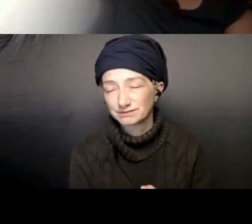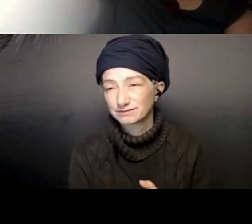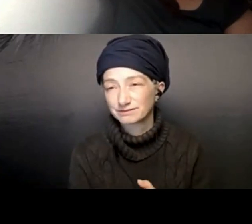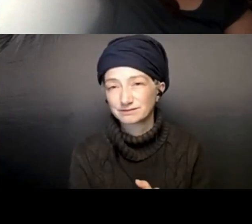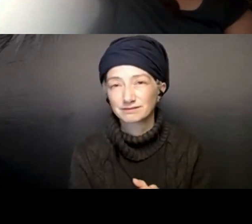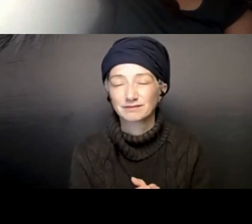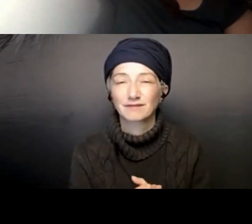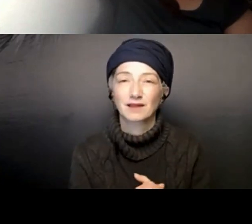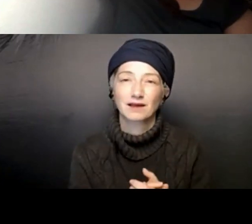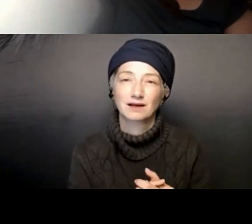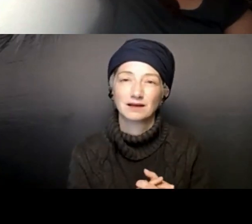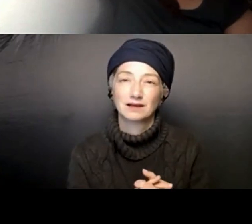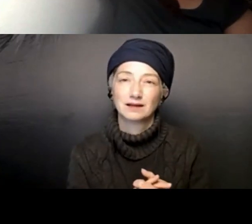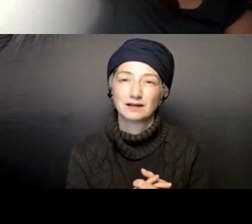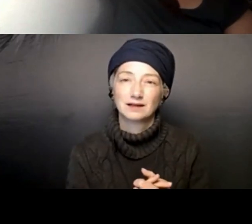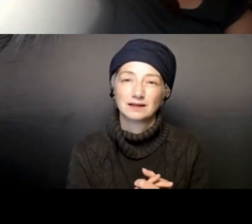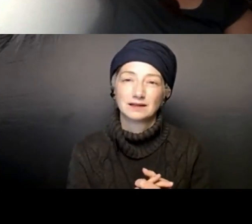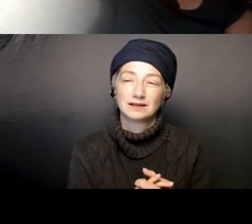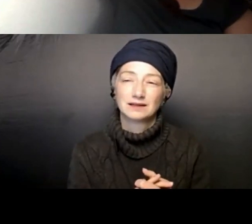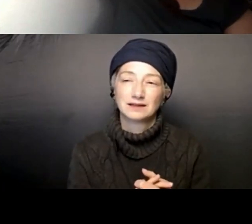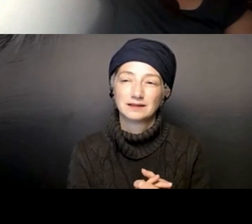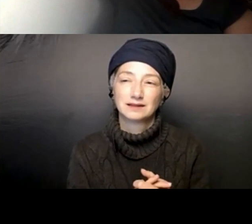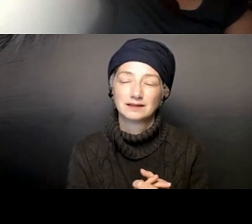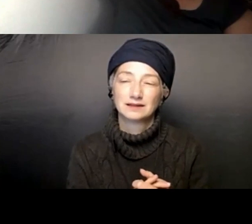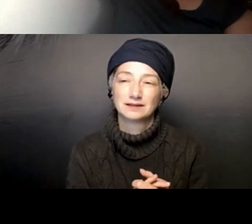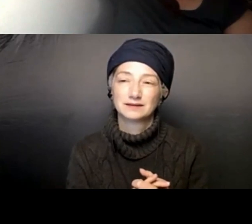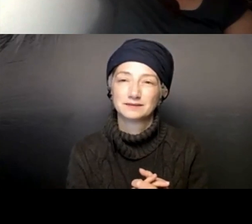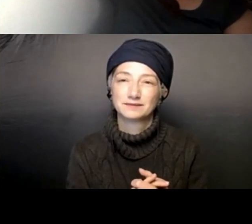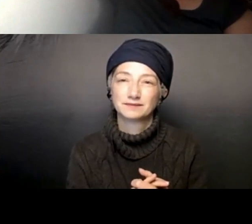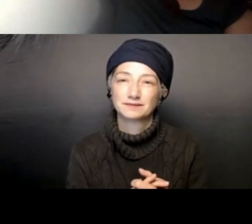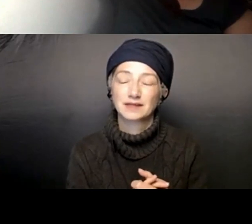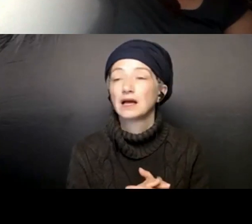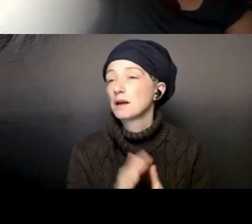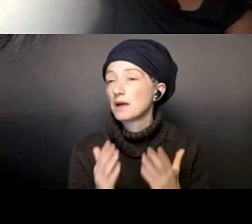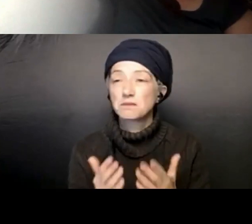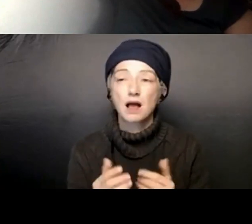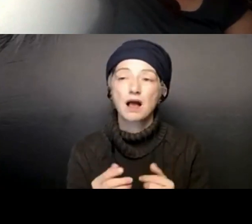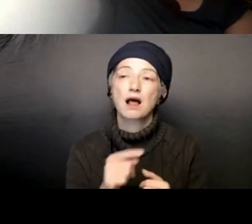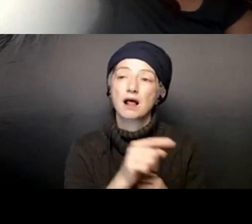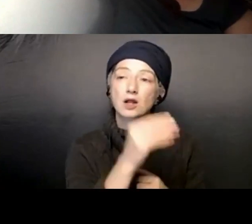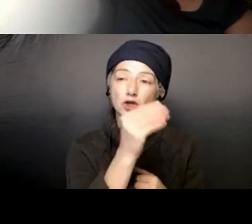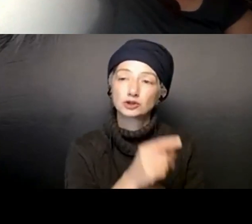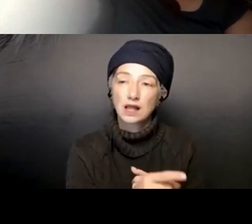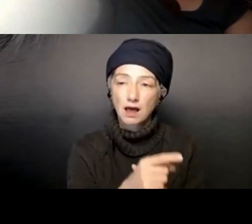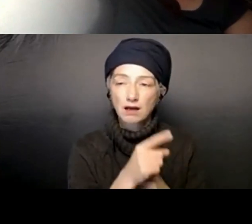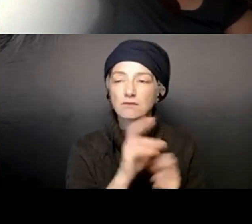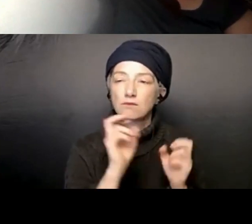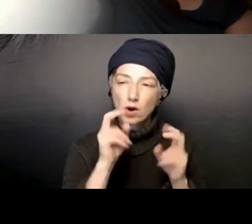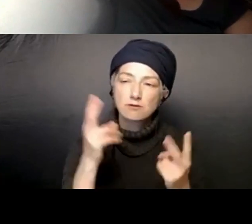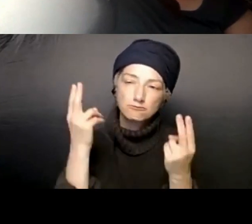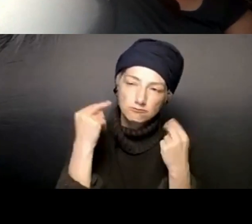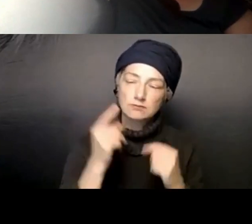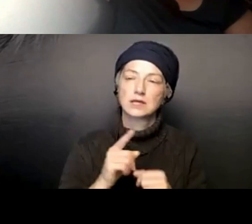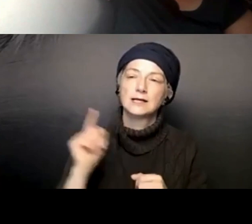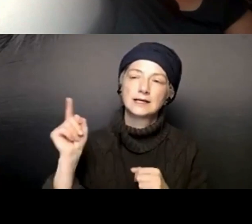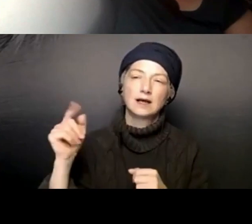on your health. But I still decide to do that because I know what I'm getting myself into and I want to have